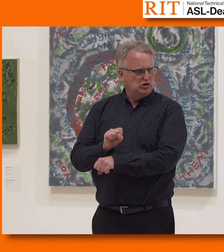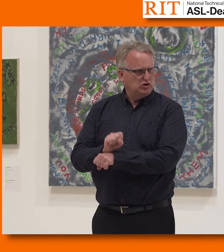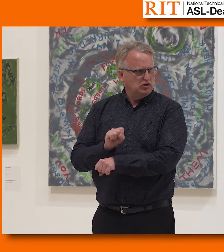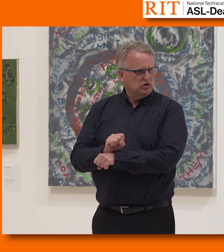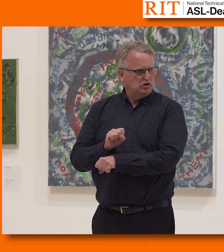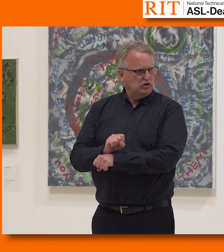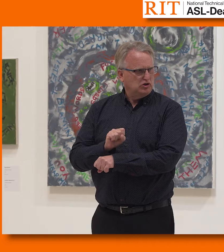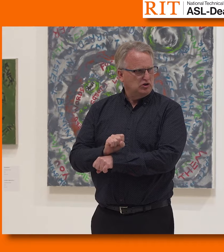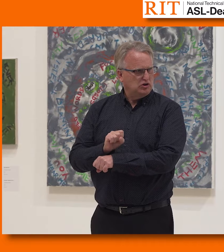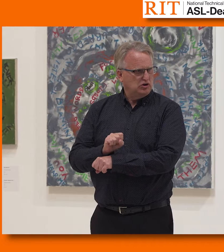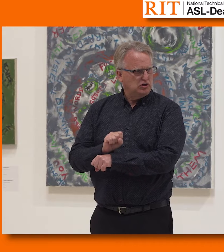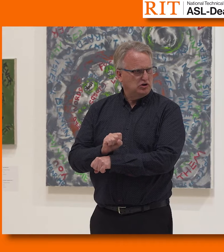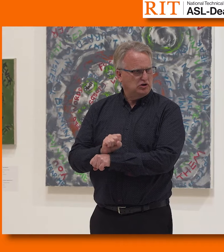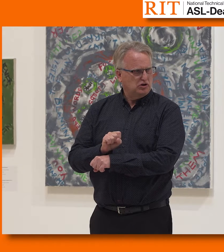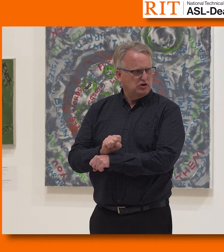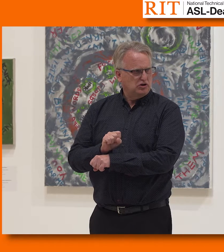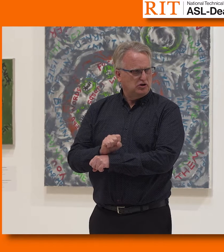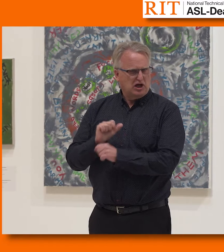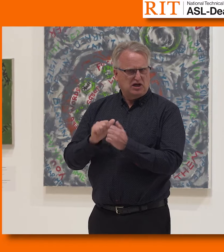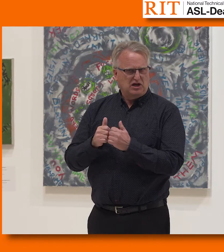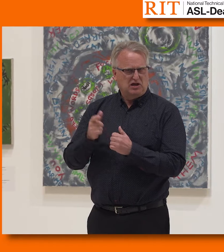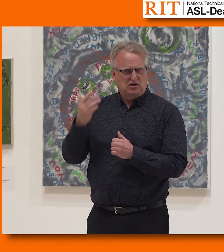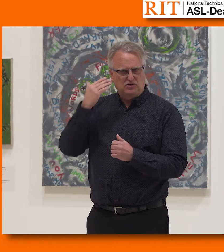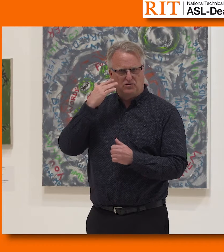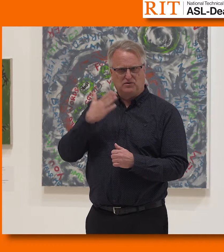And so, I think about that experience and how it applies to my work.